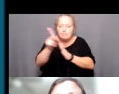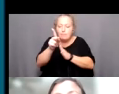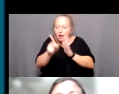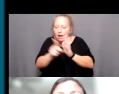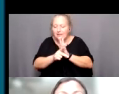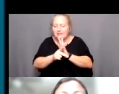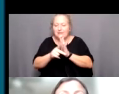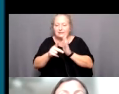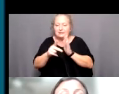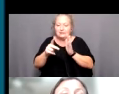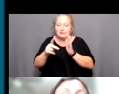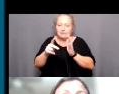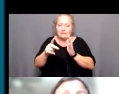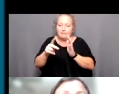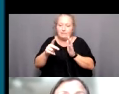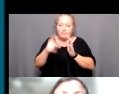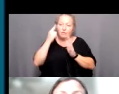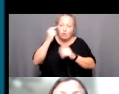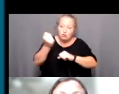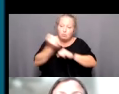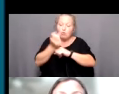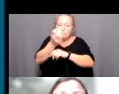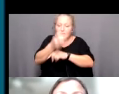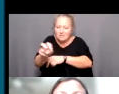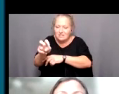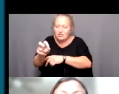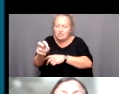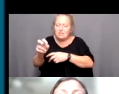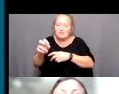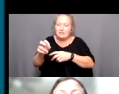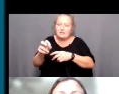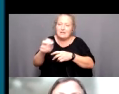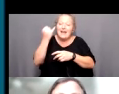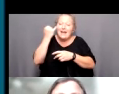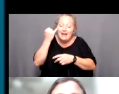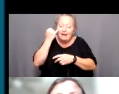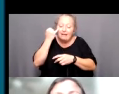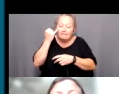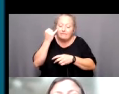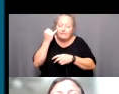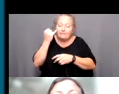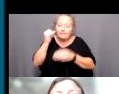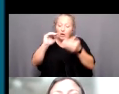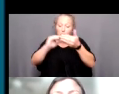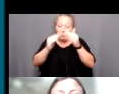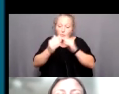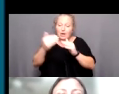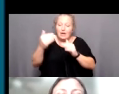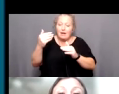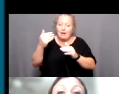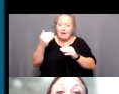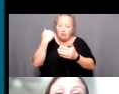the resources and the policies that support those transition choices. if and when